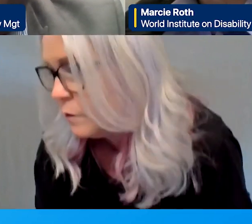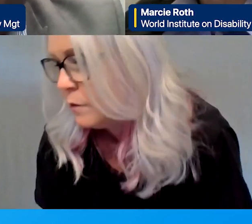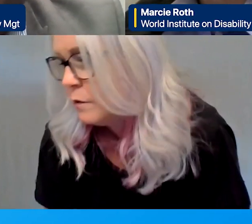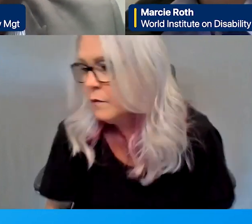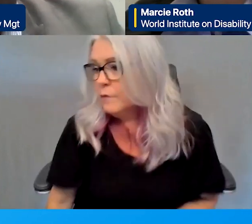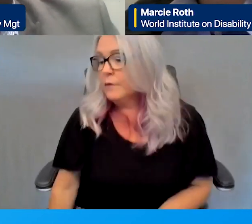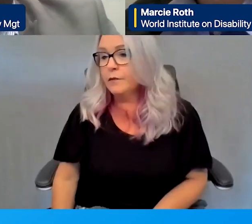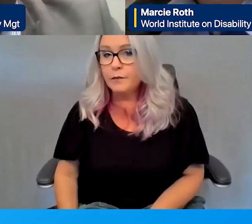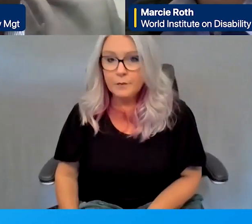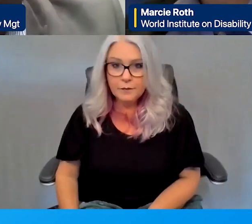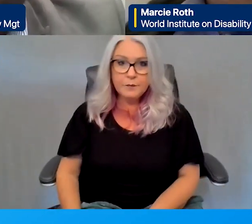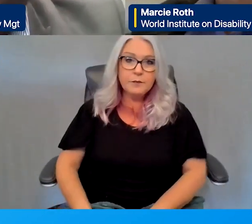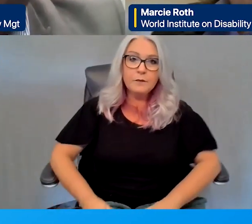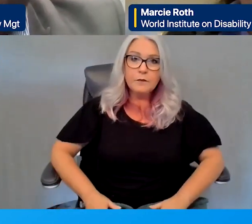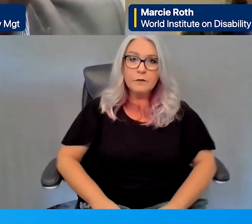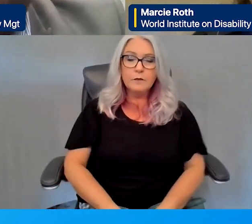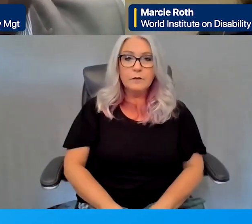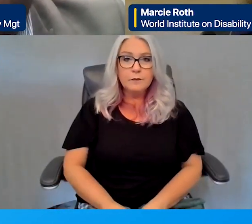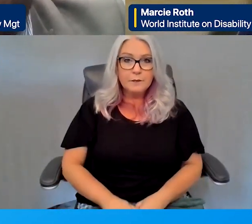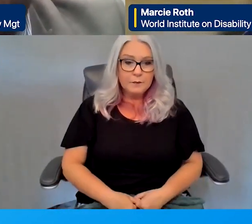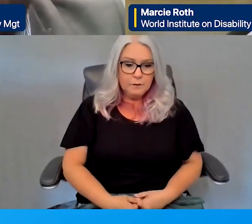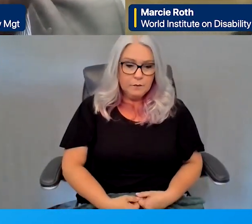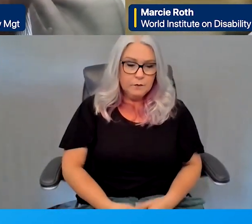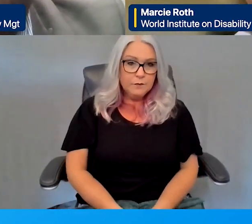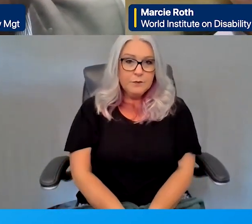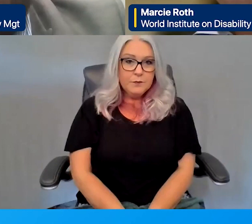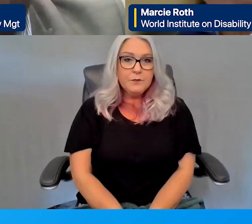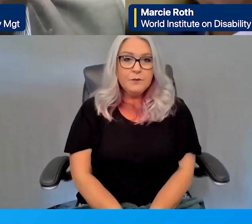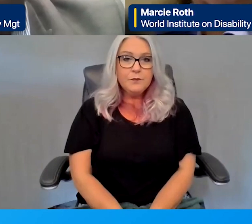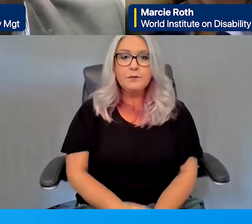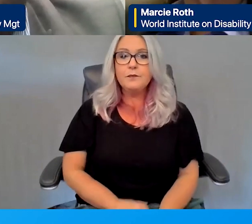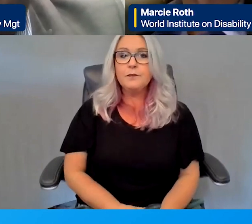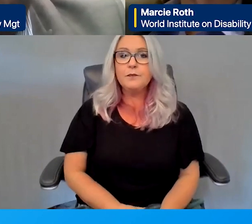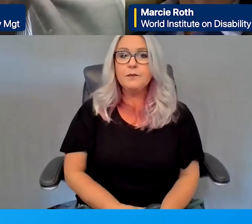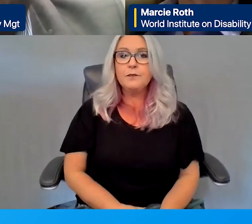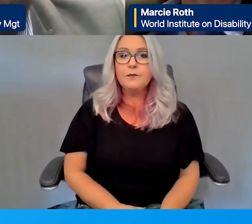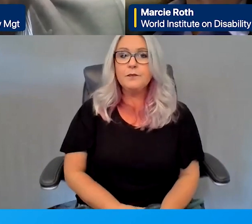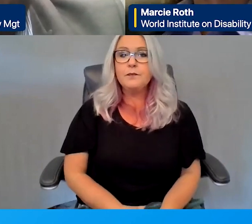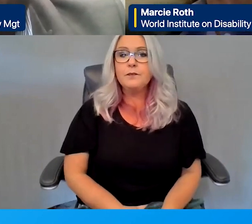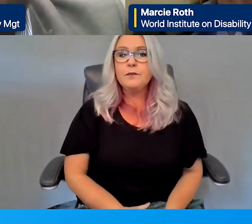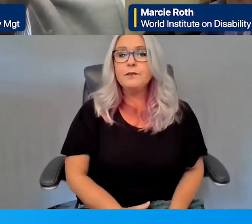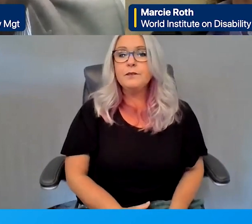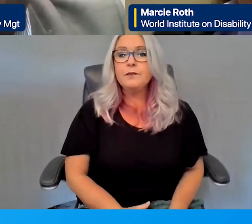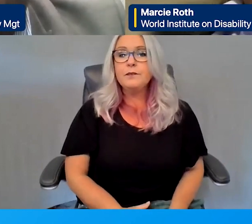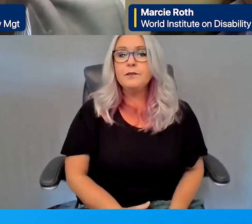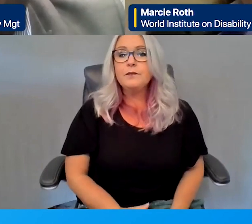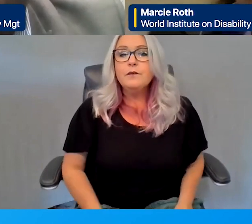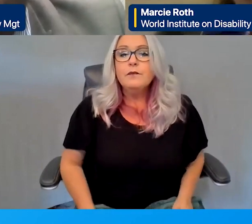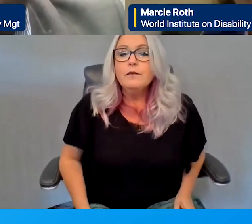going to stop there and let you ask the next question. Sure, thanks Marcie. We got a couple of questions that have come into